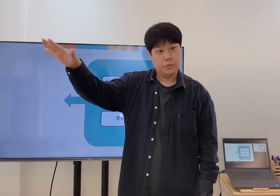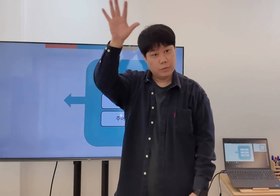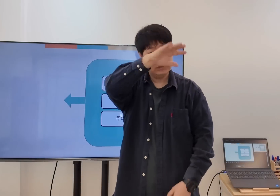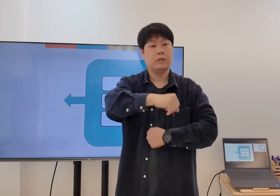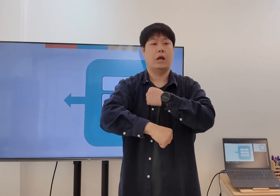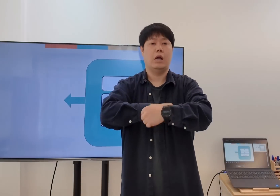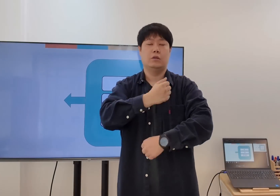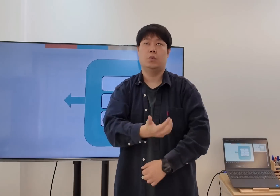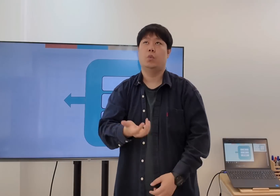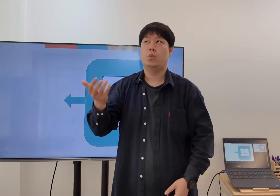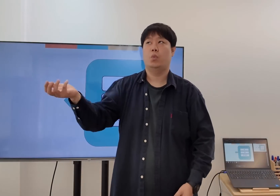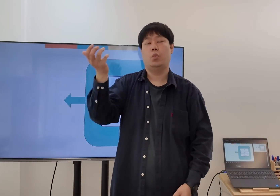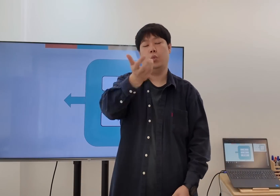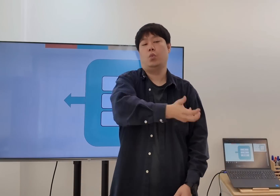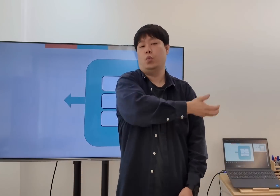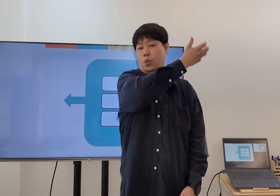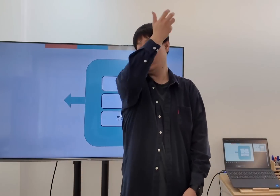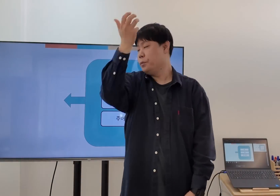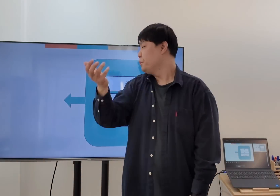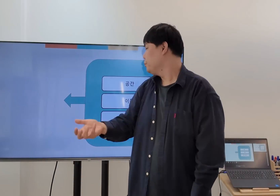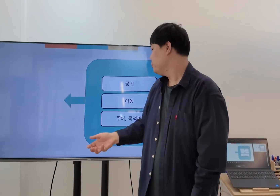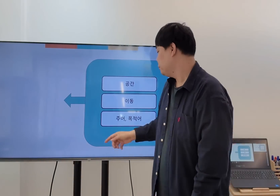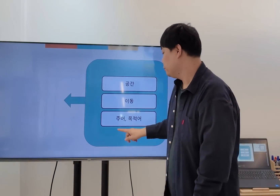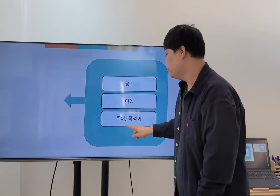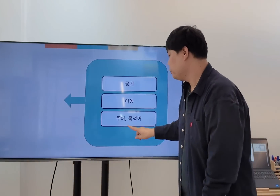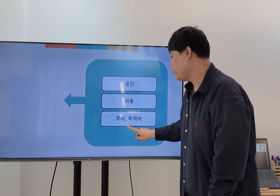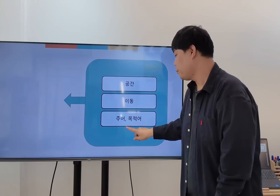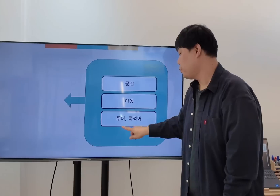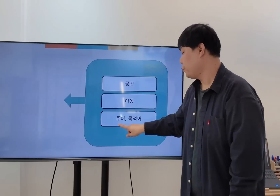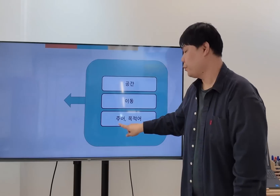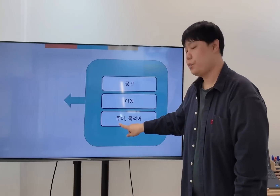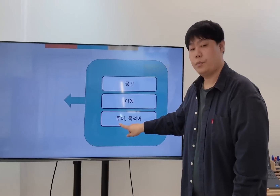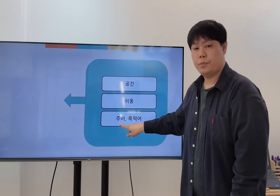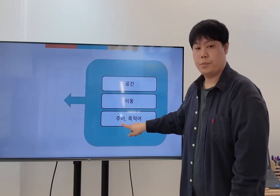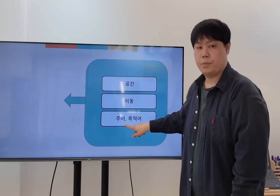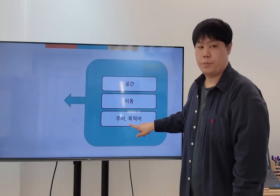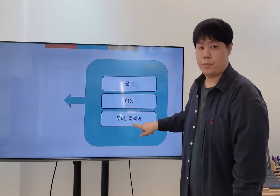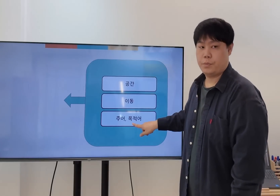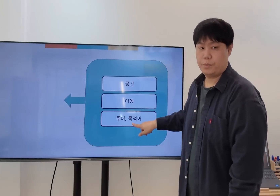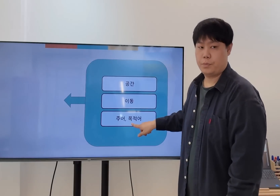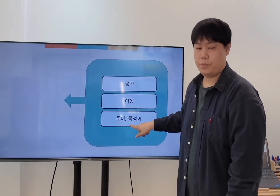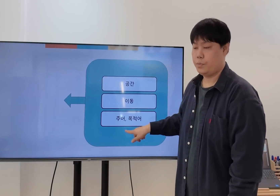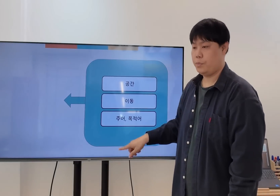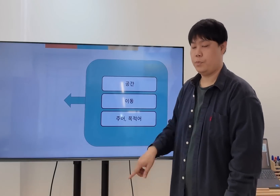You can move freely everywhere. subject, object.